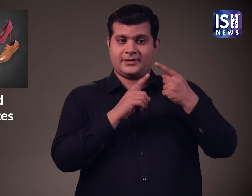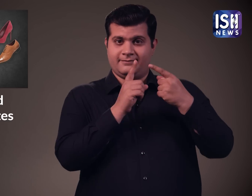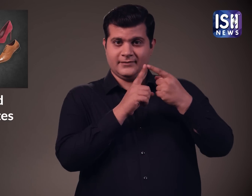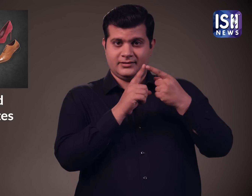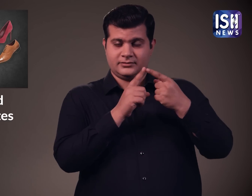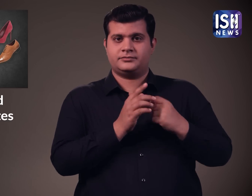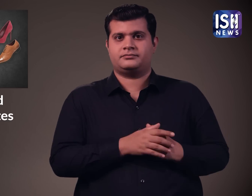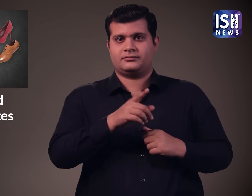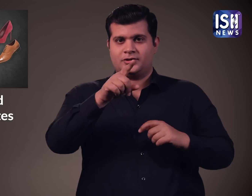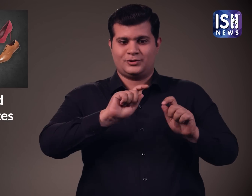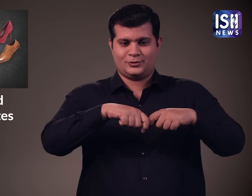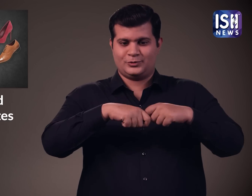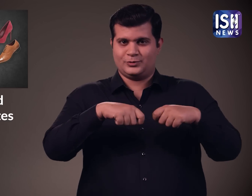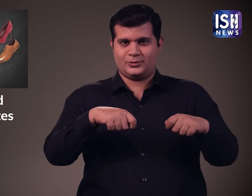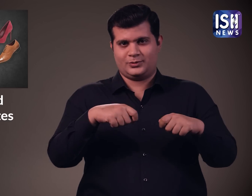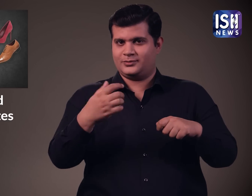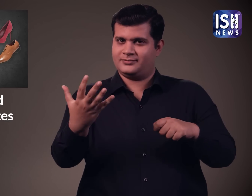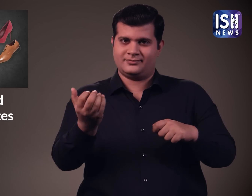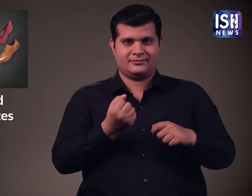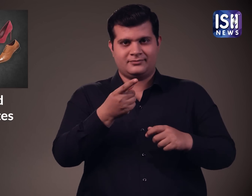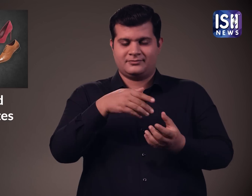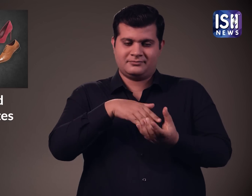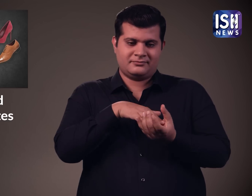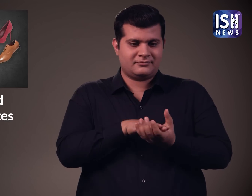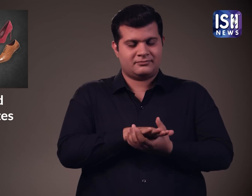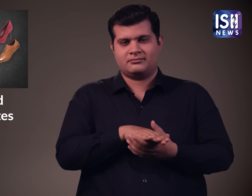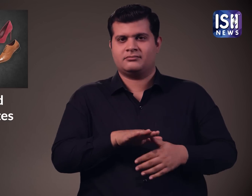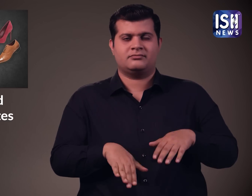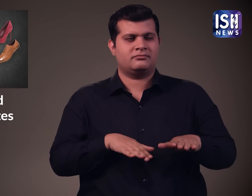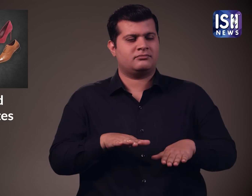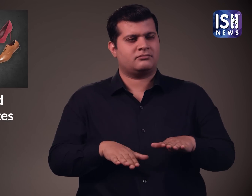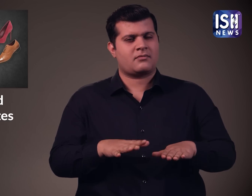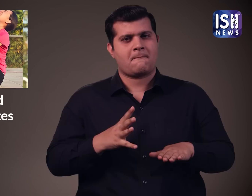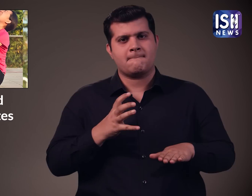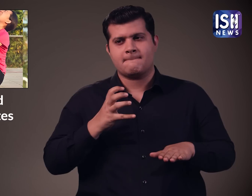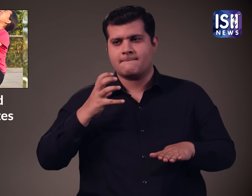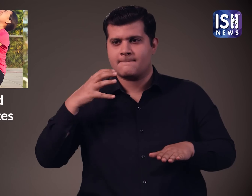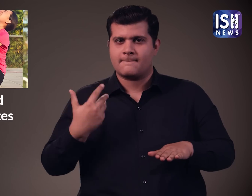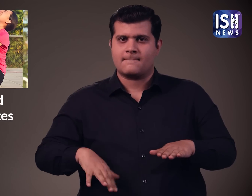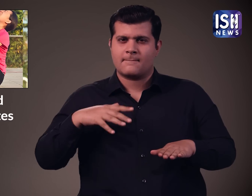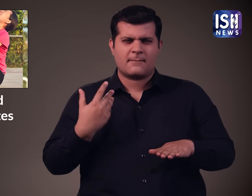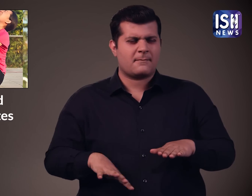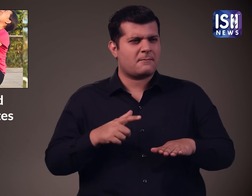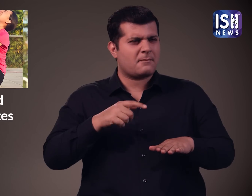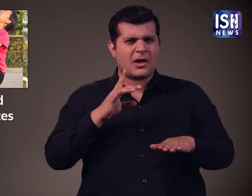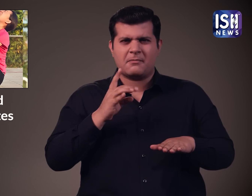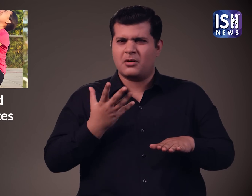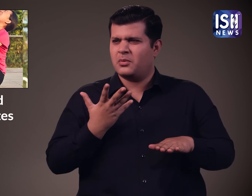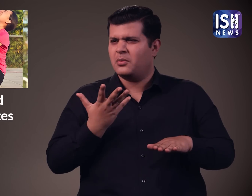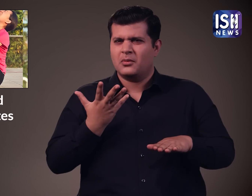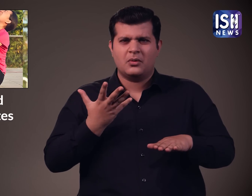1. When you buy new shoes and walk in them, you experience severe pain.